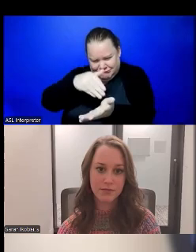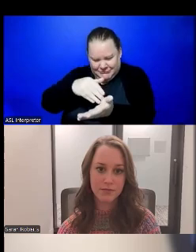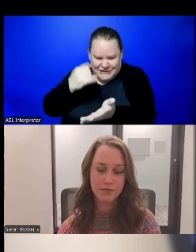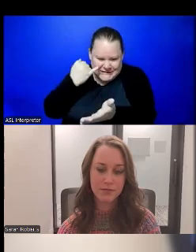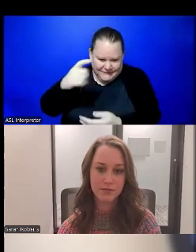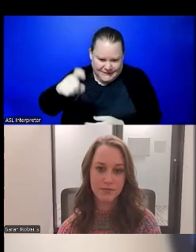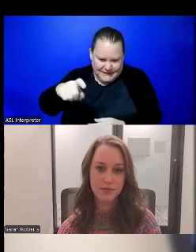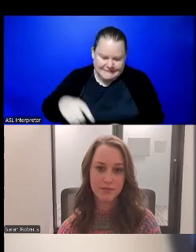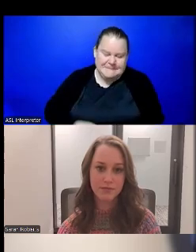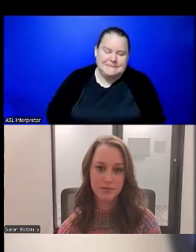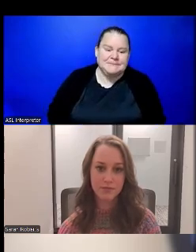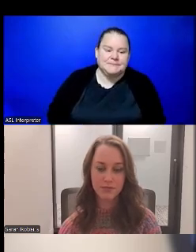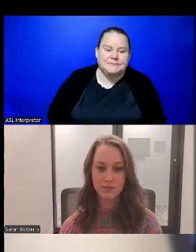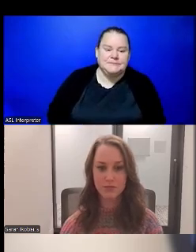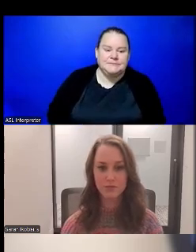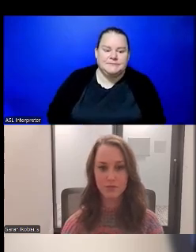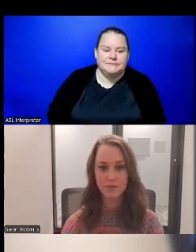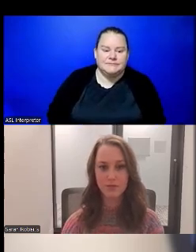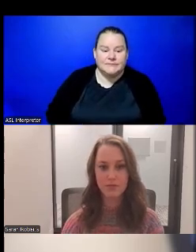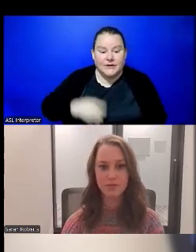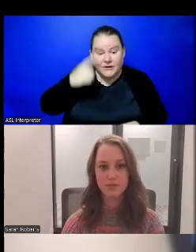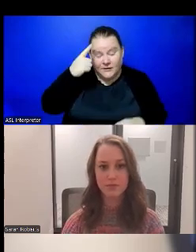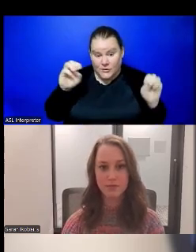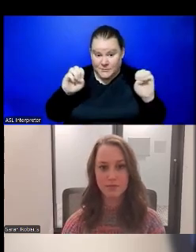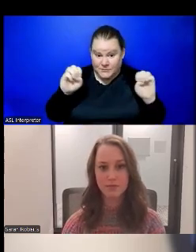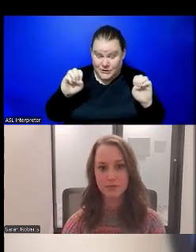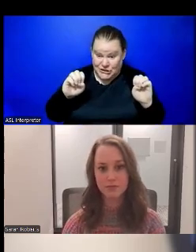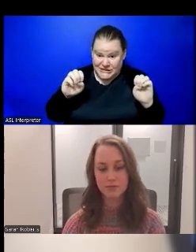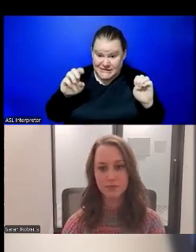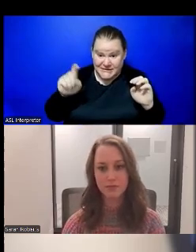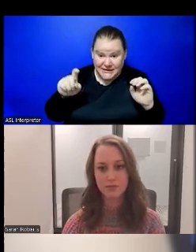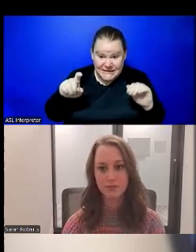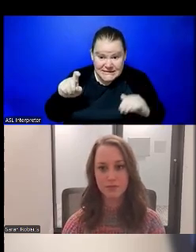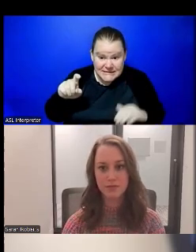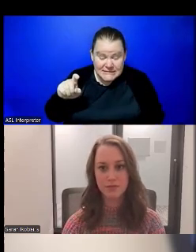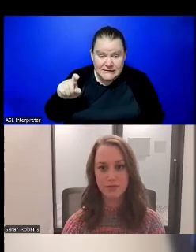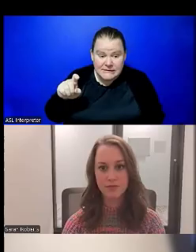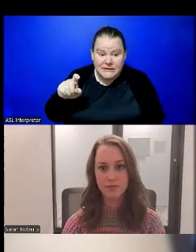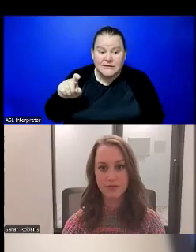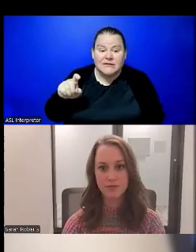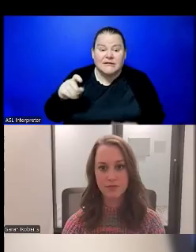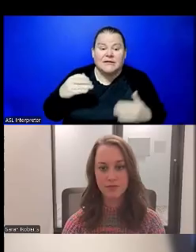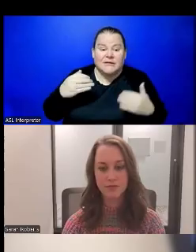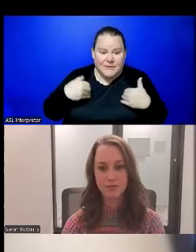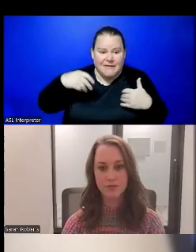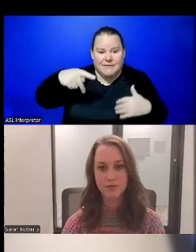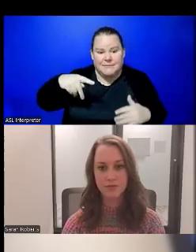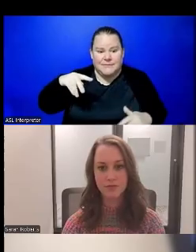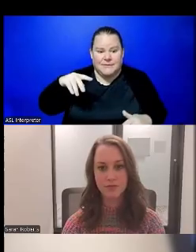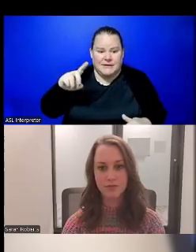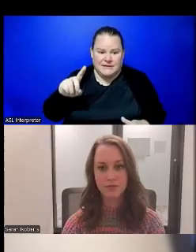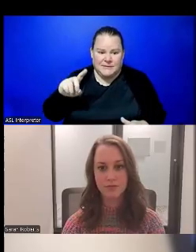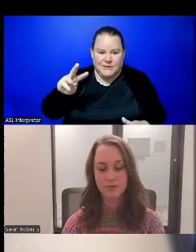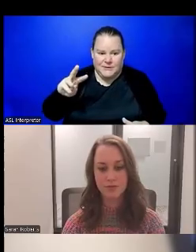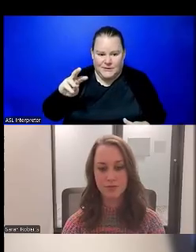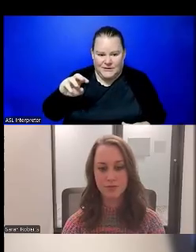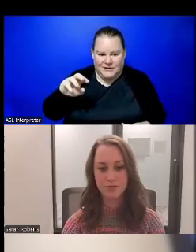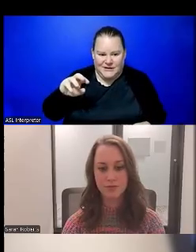then for emergency needs, there is a pwsa 24/7 emergency medical